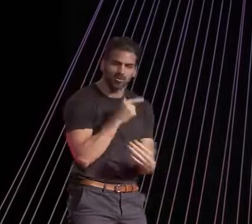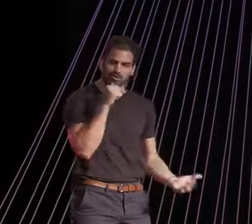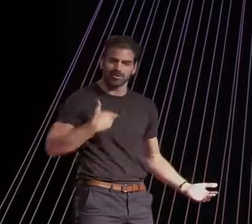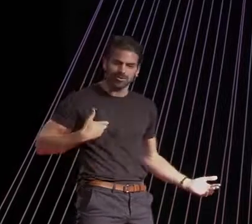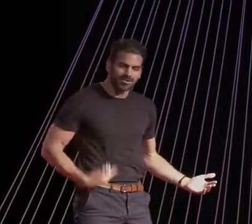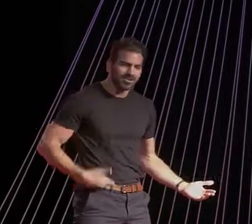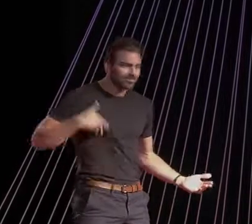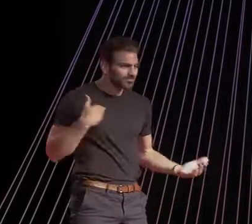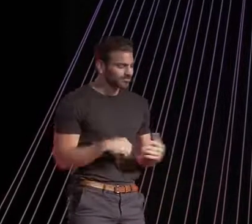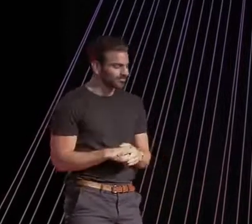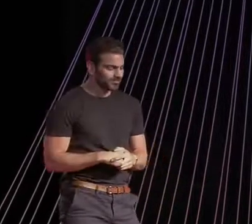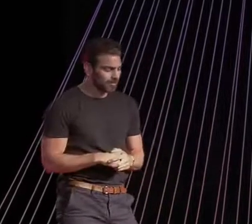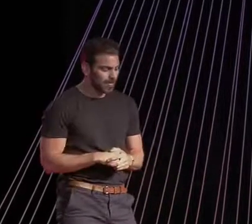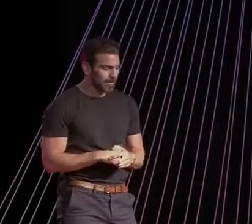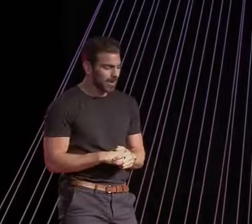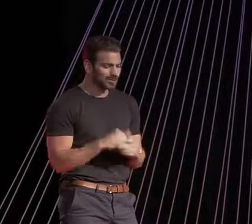i've never wished that because i love who i am